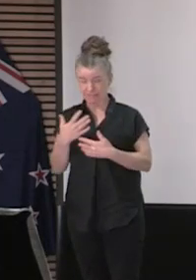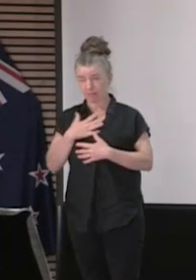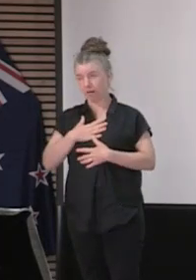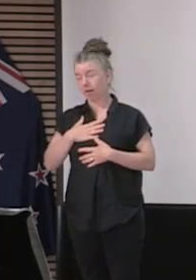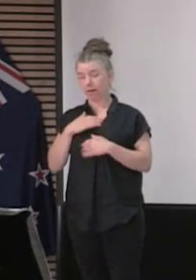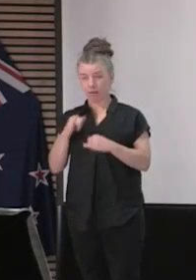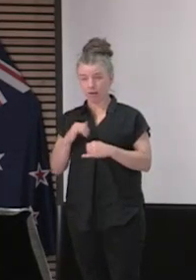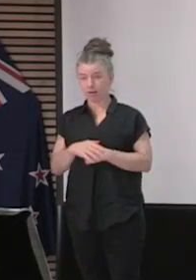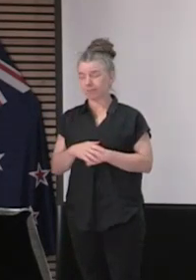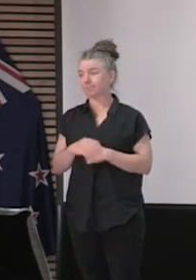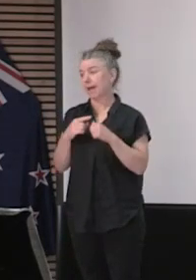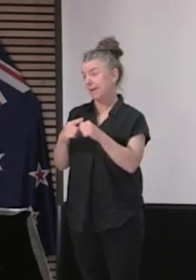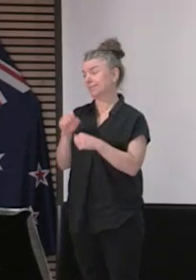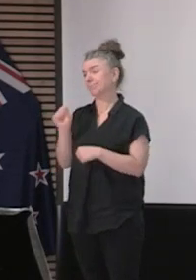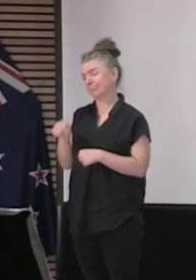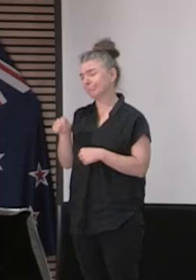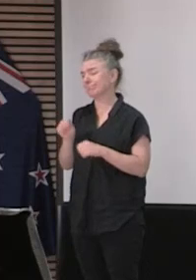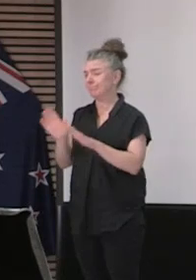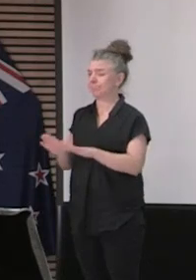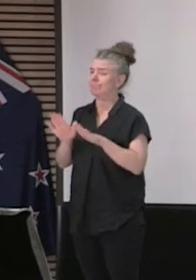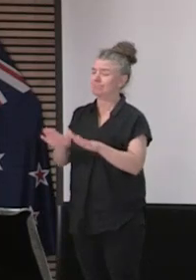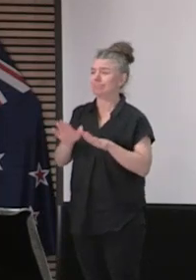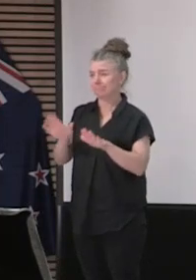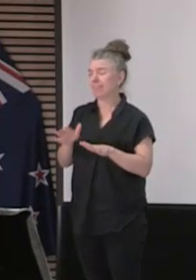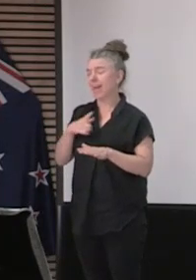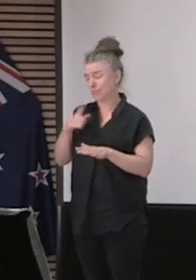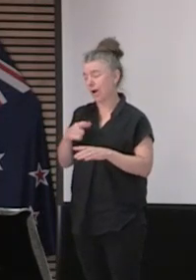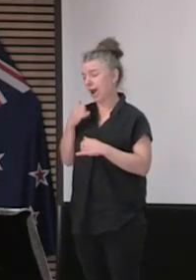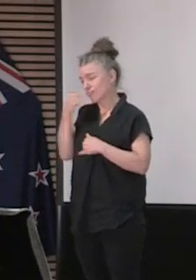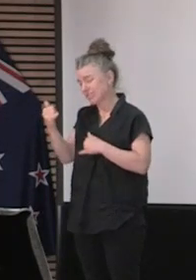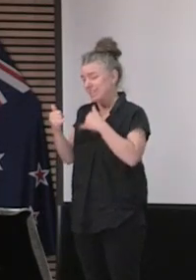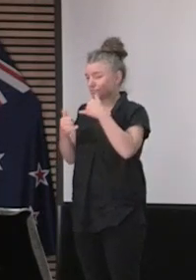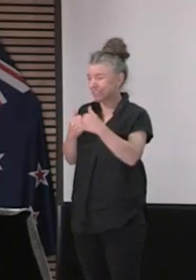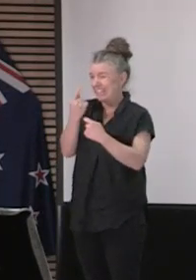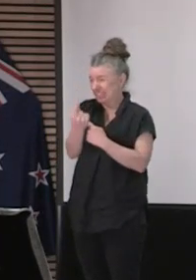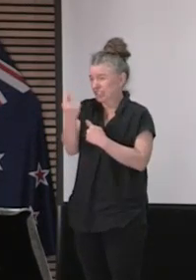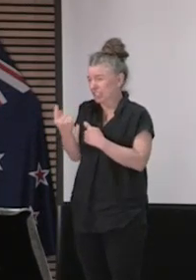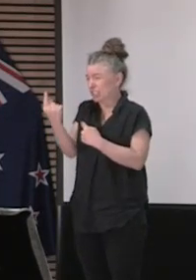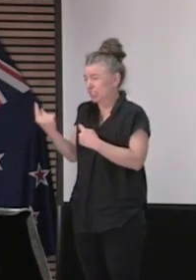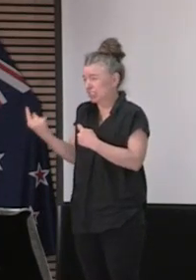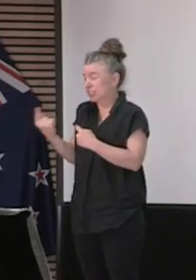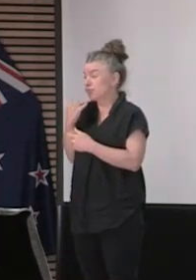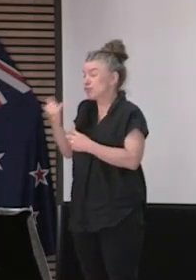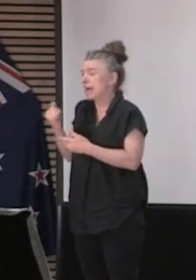And that iswhy those individuals arebeing called personally, tohave that apology given tothem.